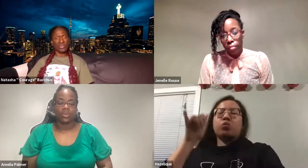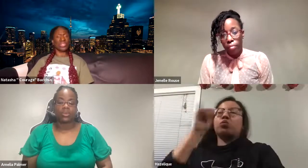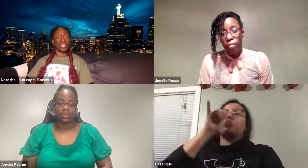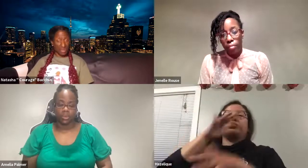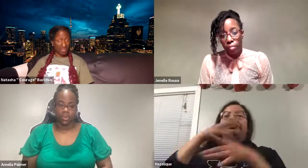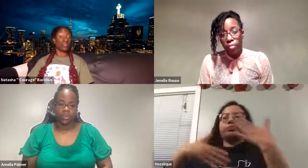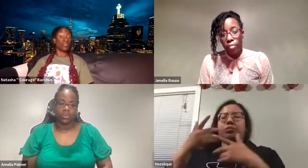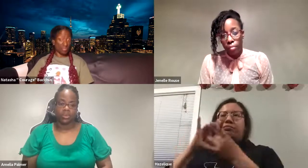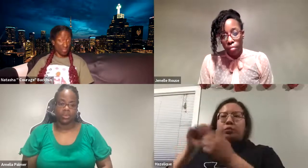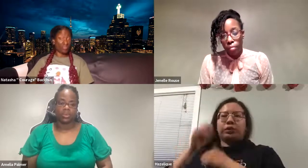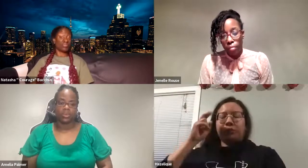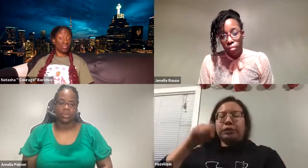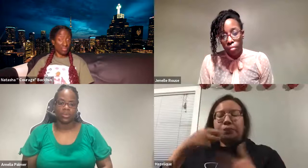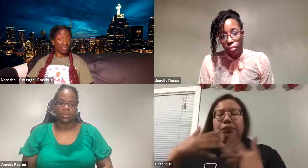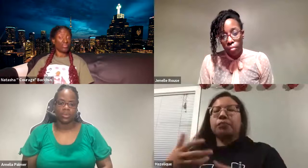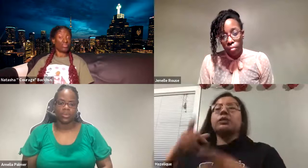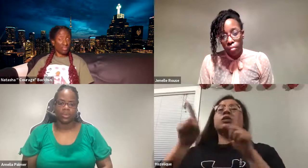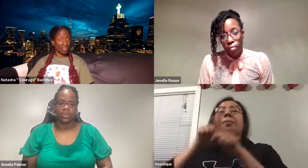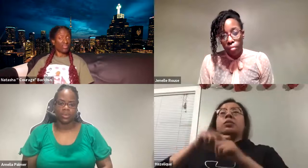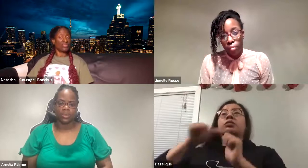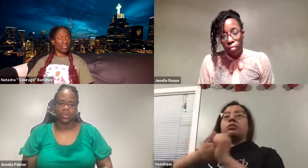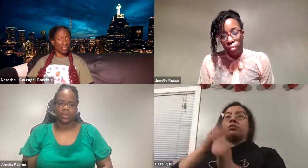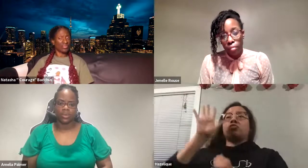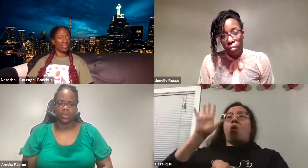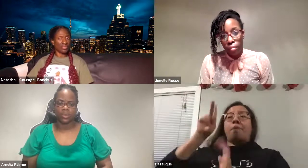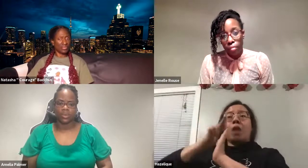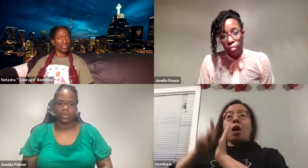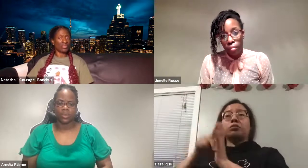that colonial power you know there's just so much history there, traumatizing history,